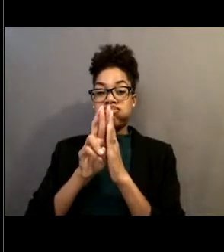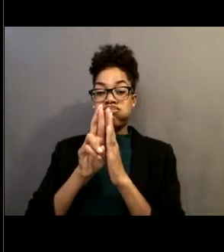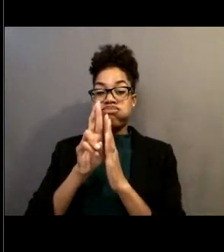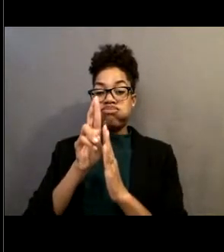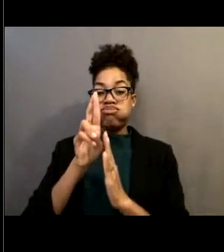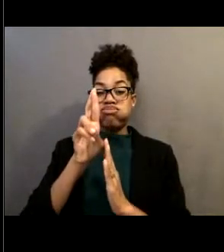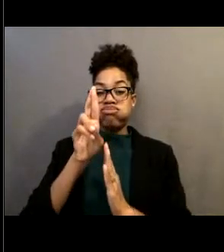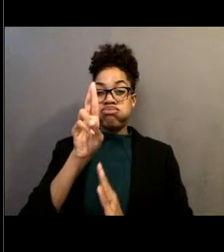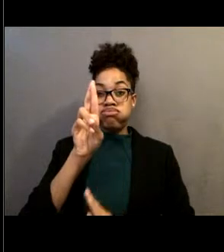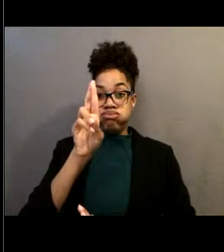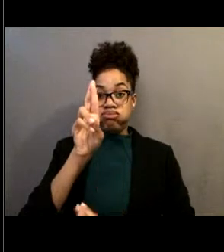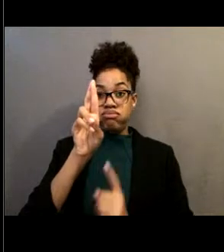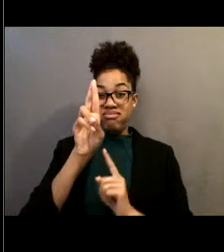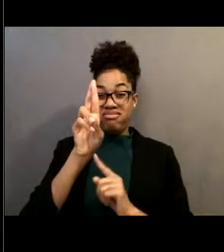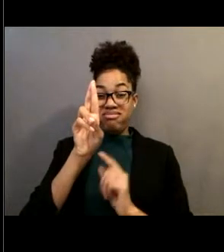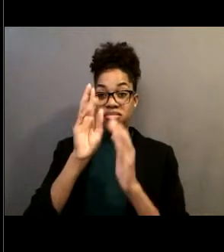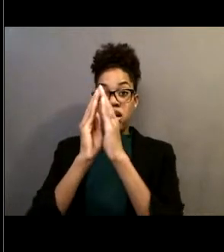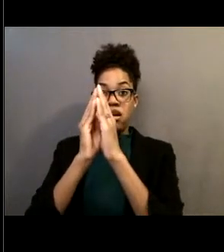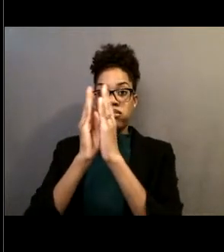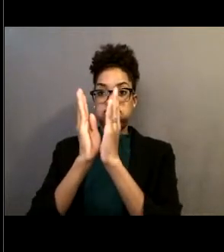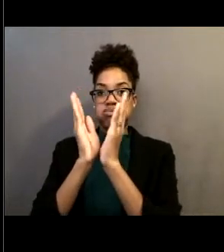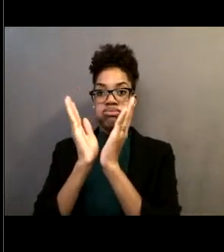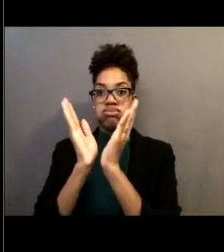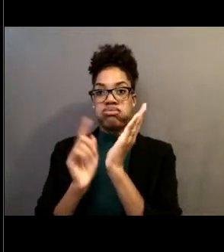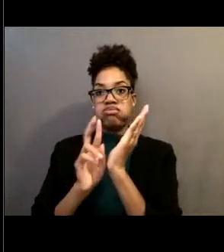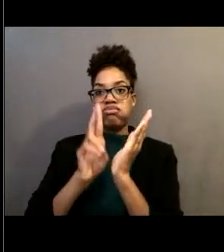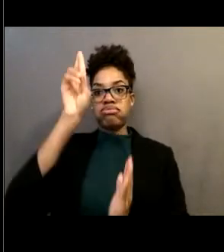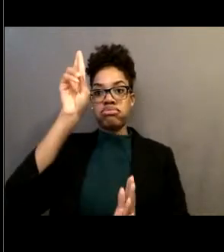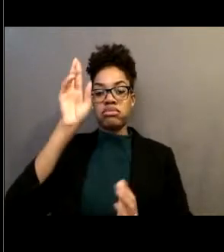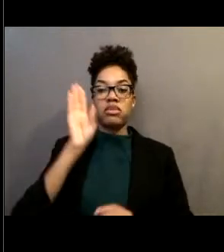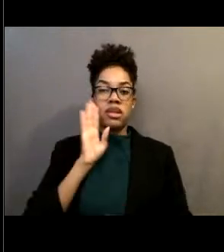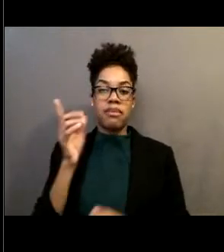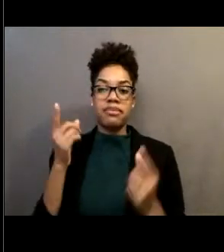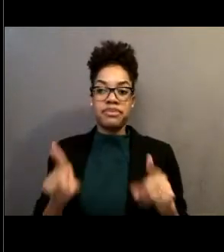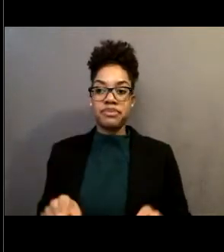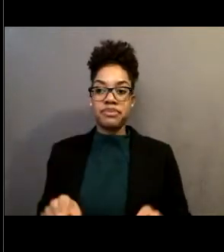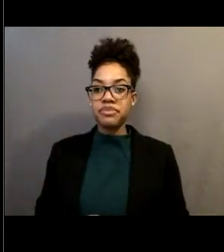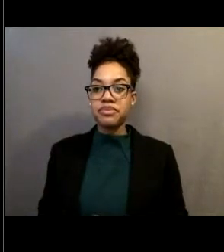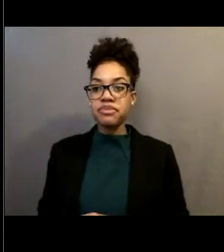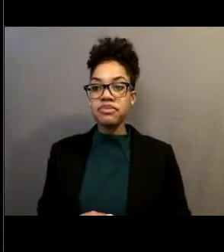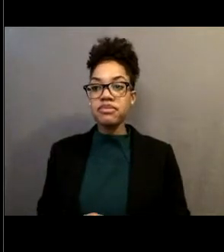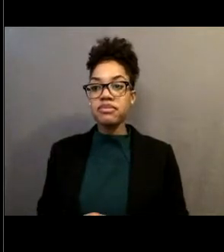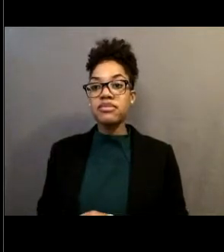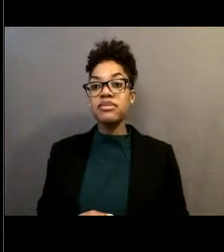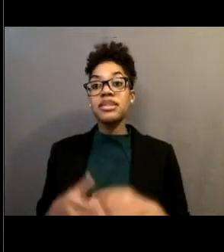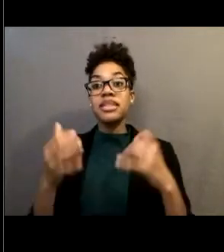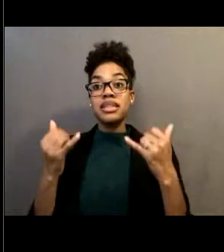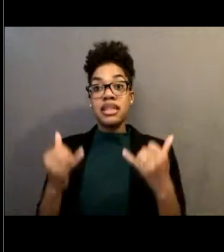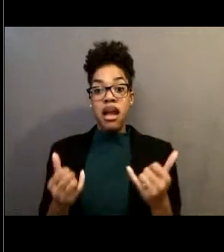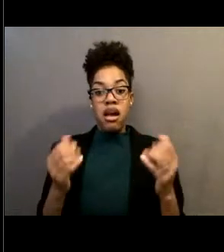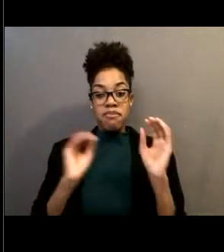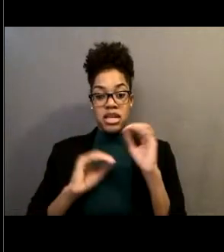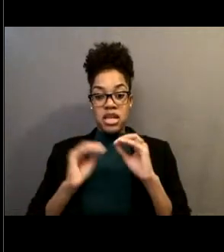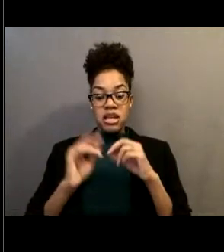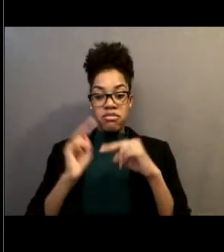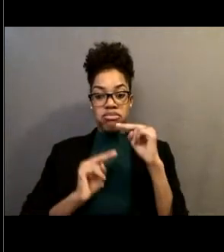But that's what we use. And then we bring it out to the launchpad. And it's already in that protective covering.